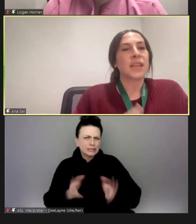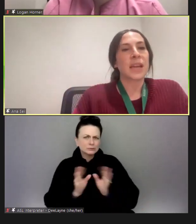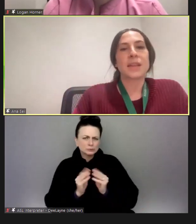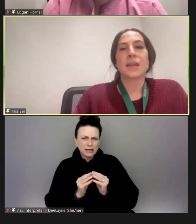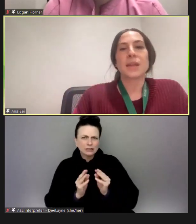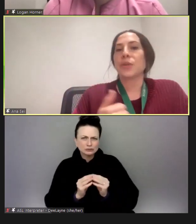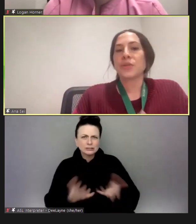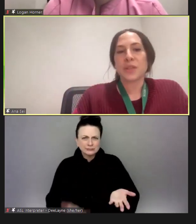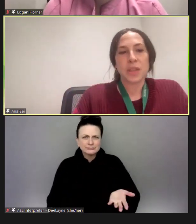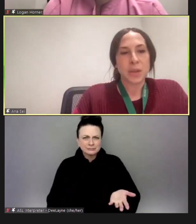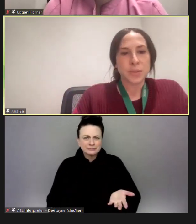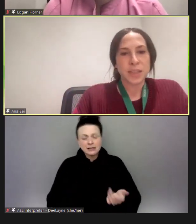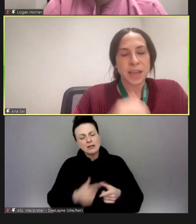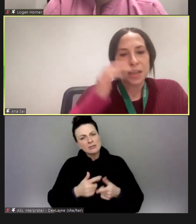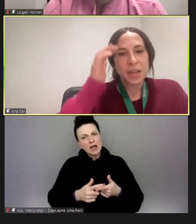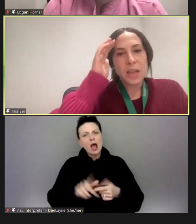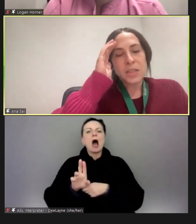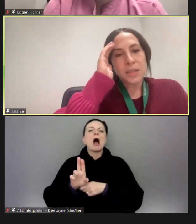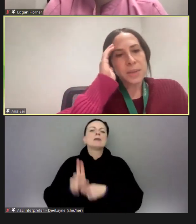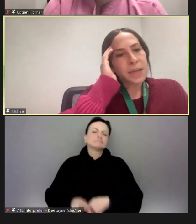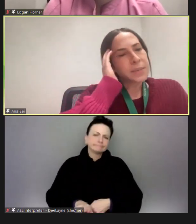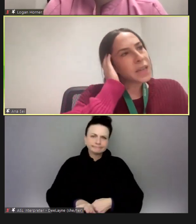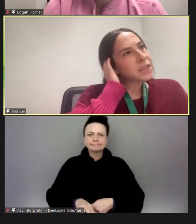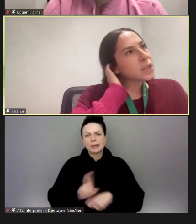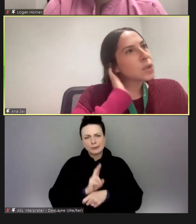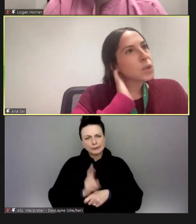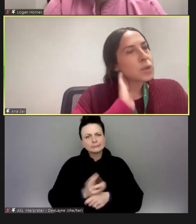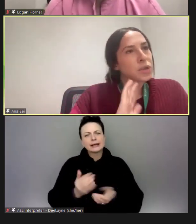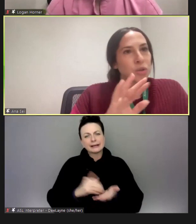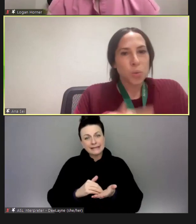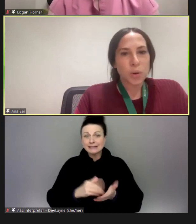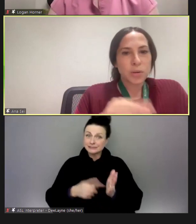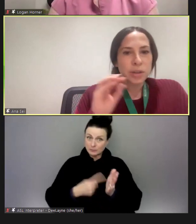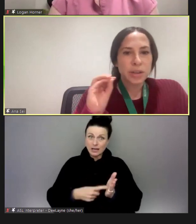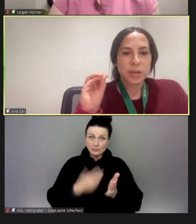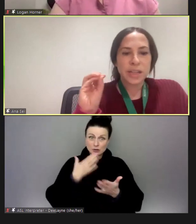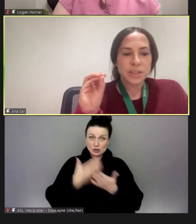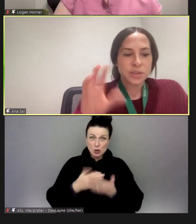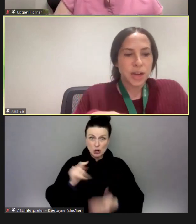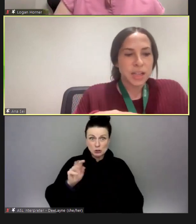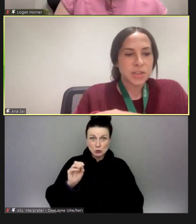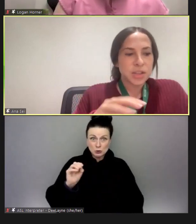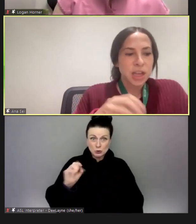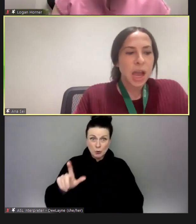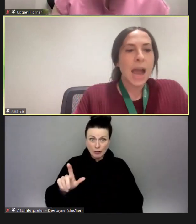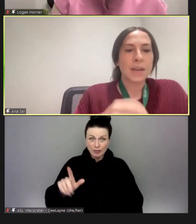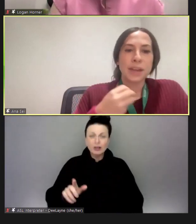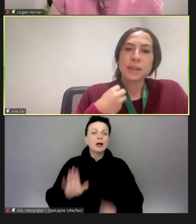them used to using it sometimes that's a